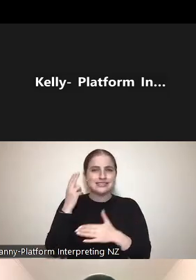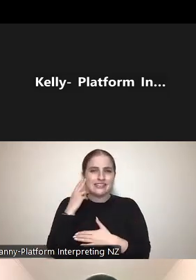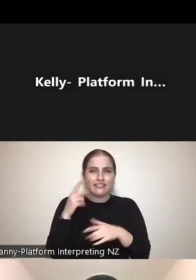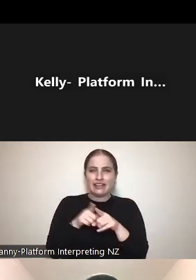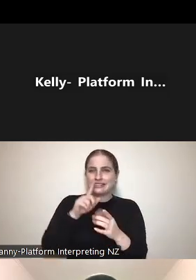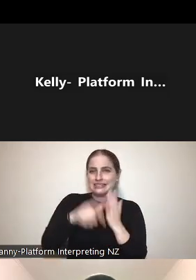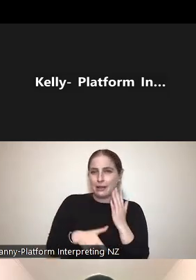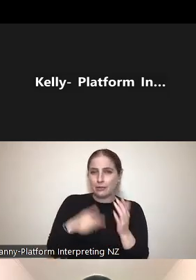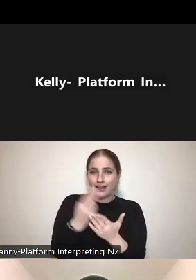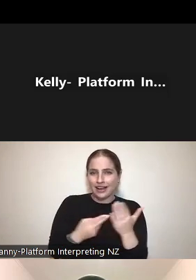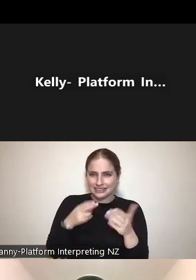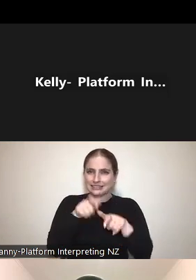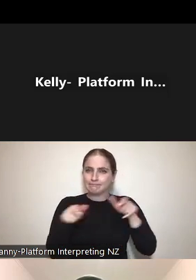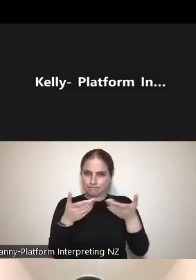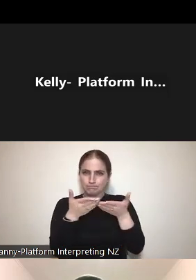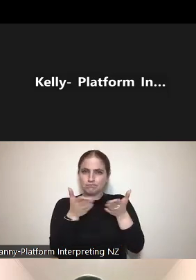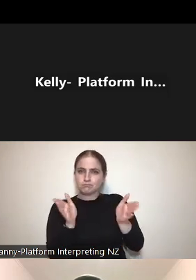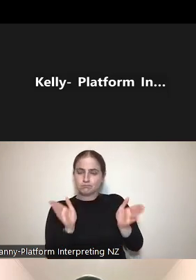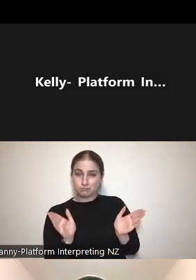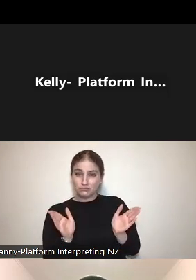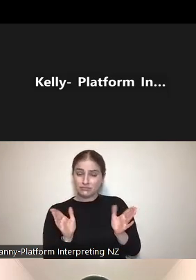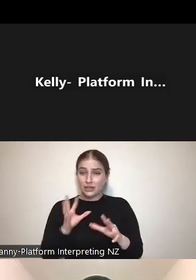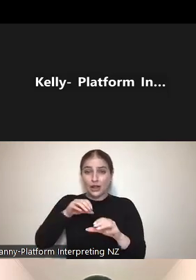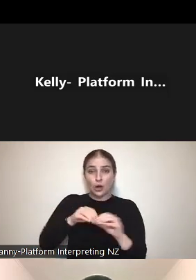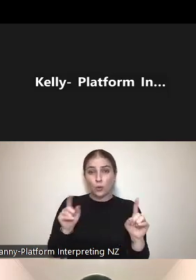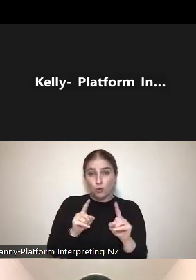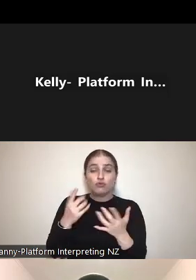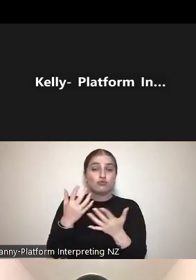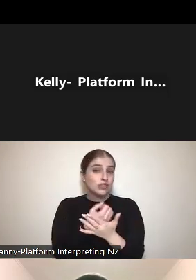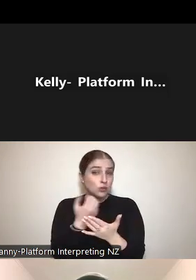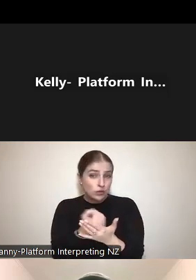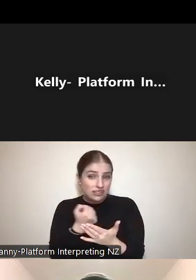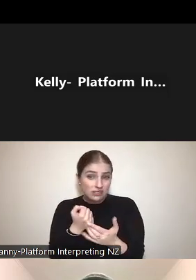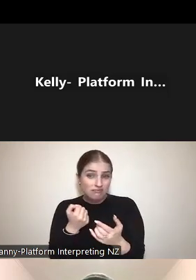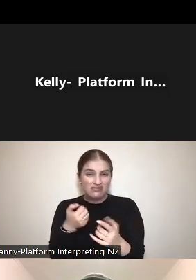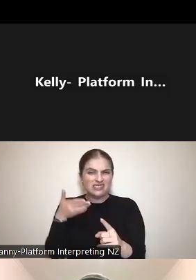And it includes things like resources, particularly in this context.